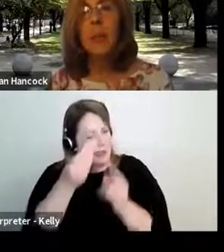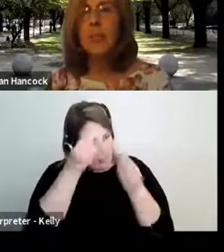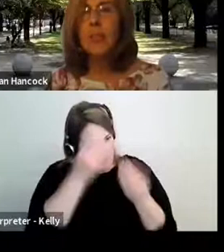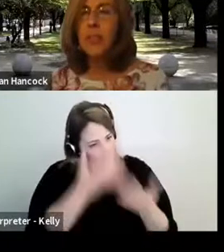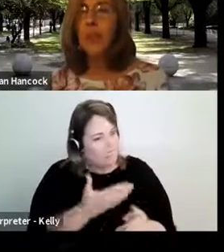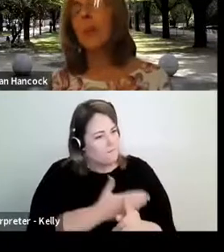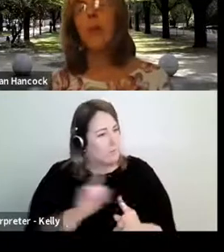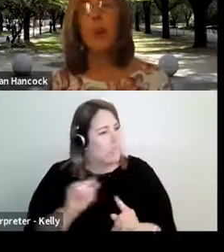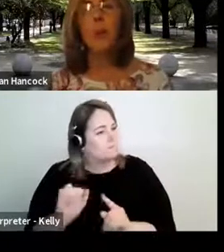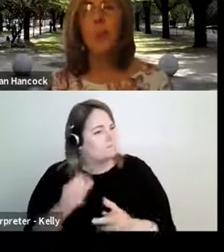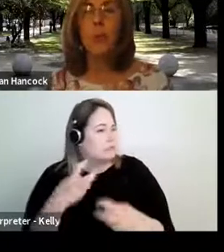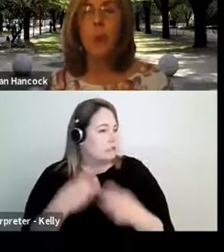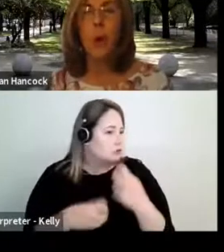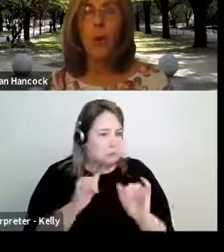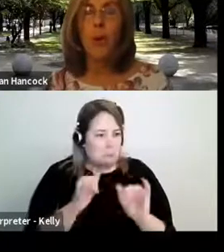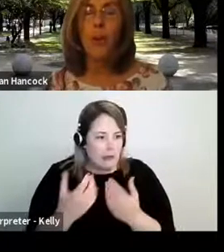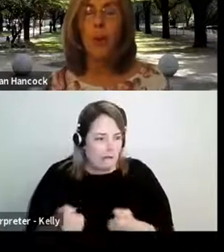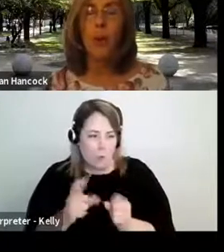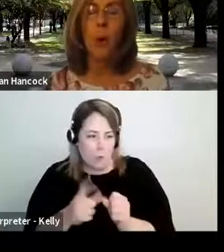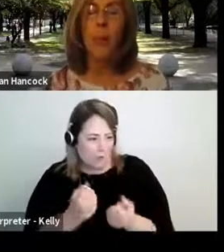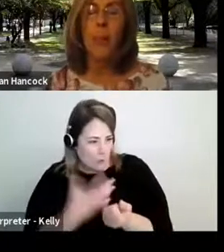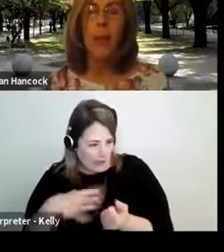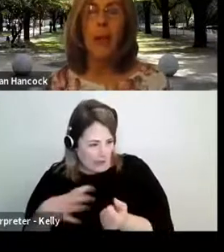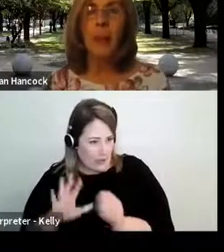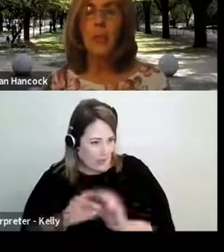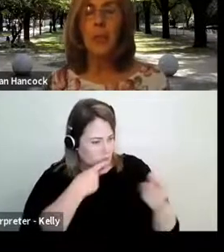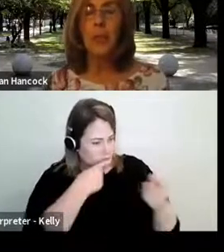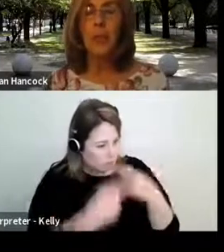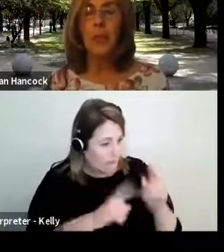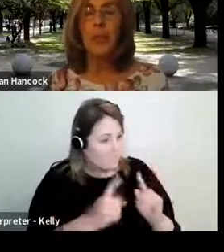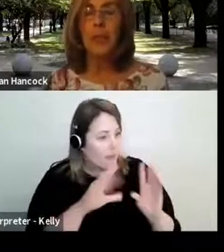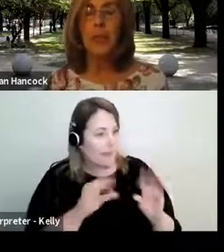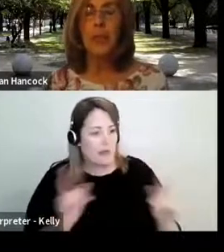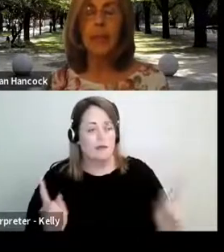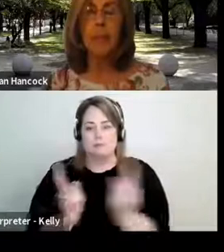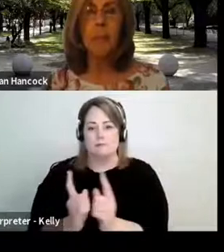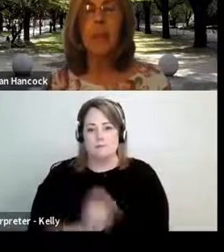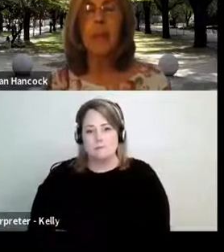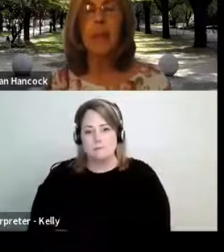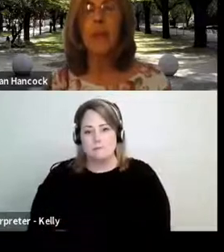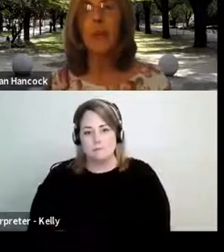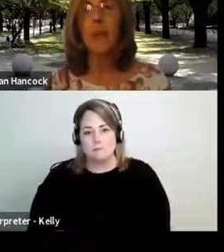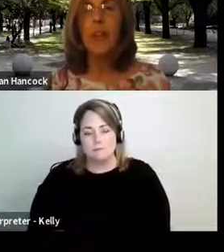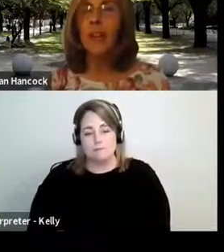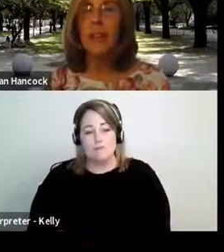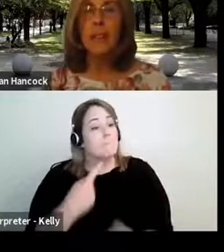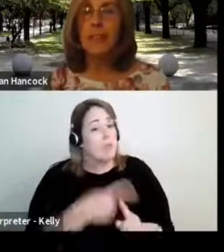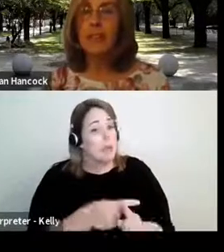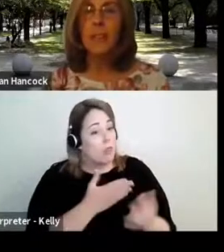also just going through the role, you know, quite, you know, step-by-step. So that it’s